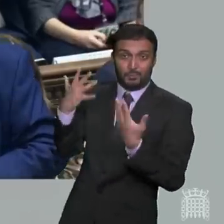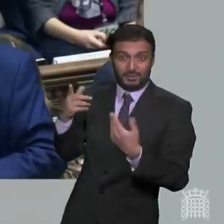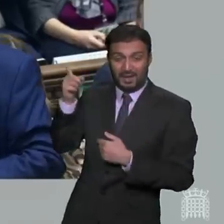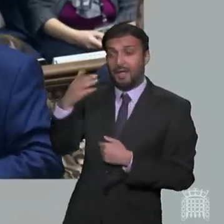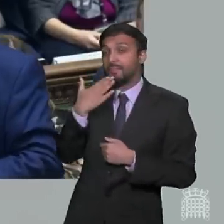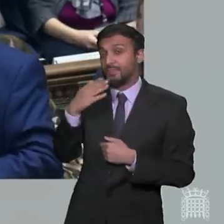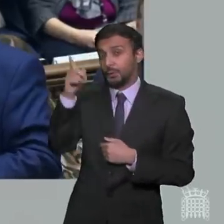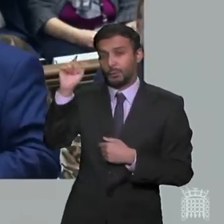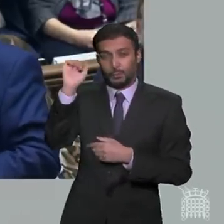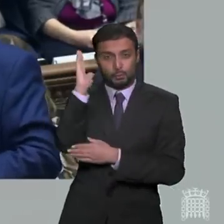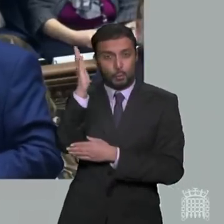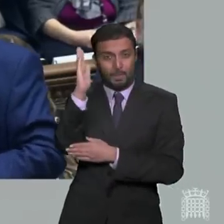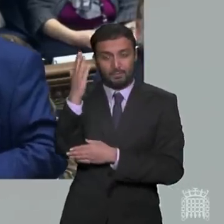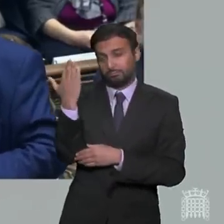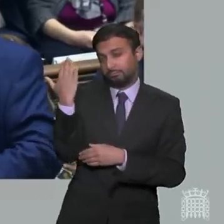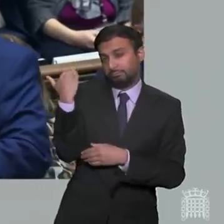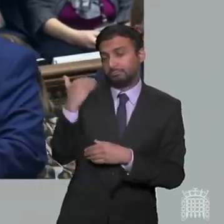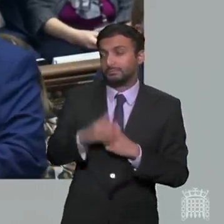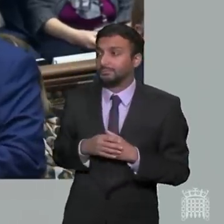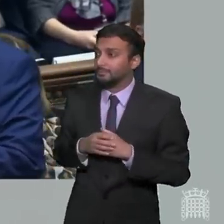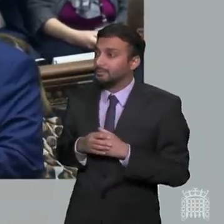and in thanking him for his sermon at St Margaret’s this morning.